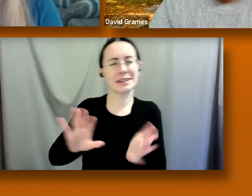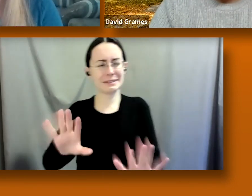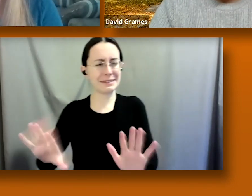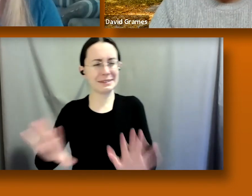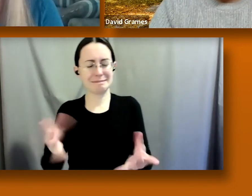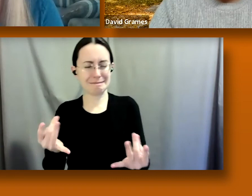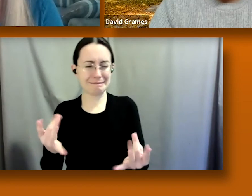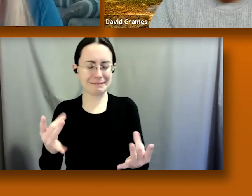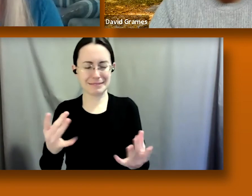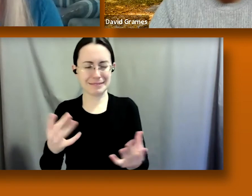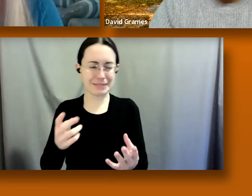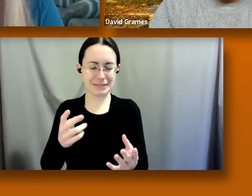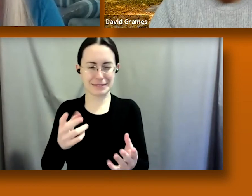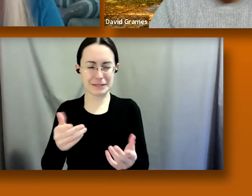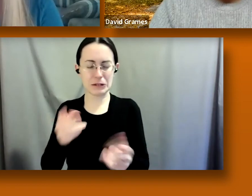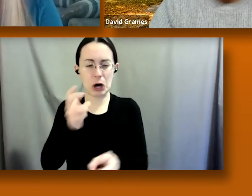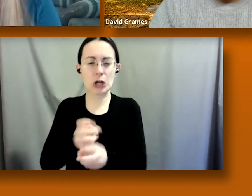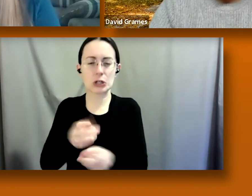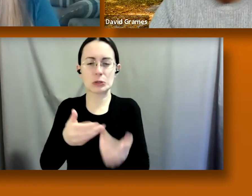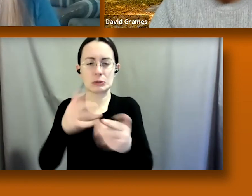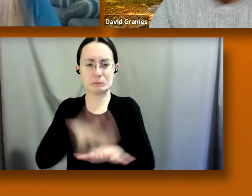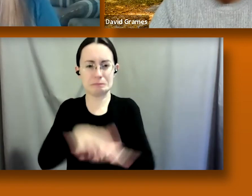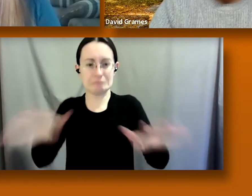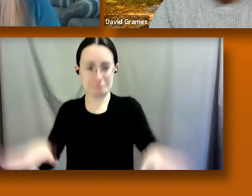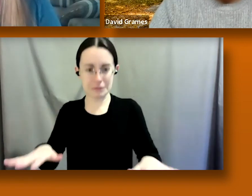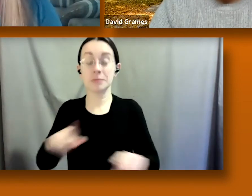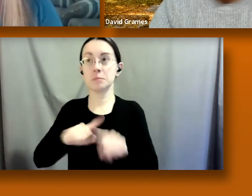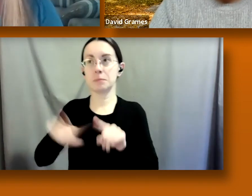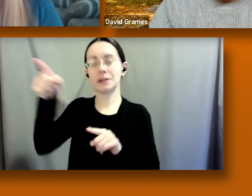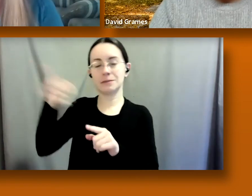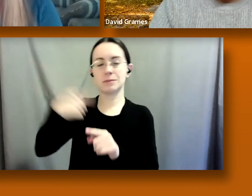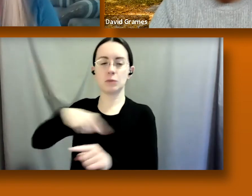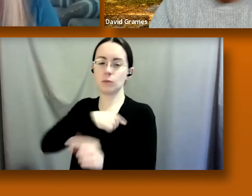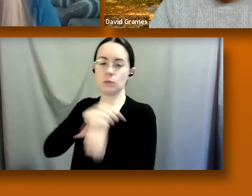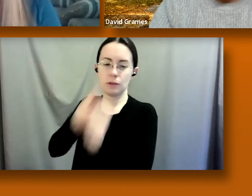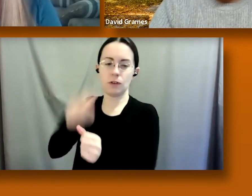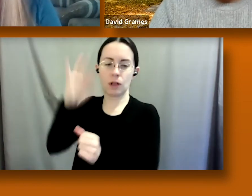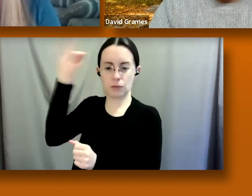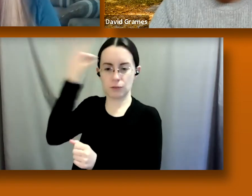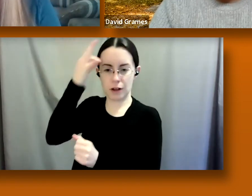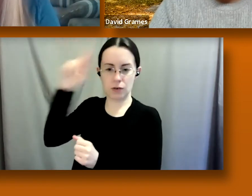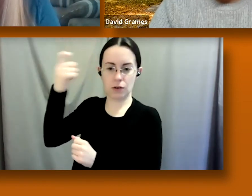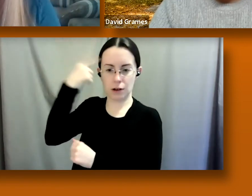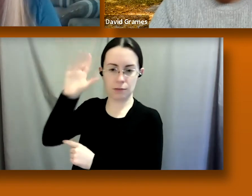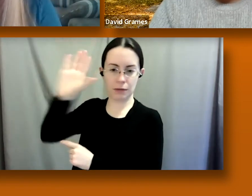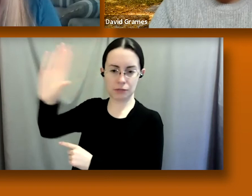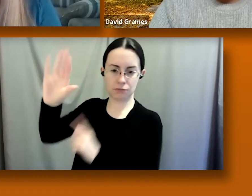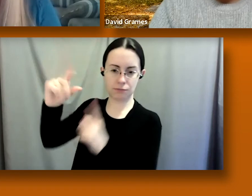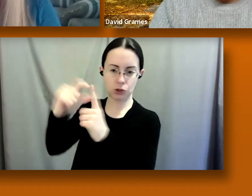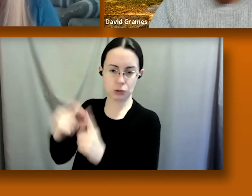by the federal government. So I did want to mention that. So, again, if you're working